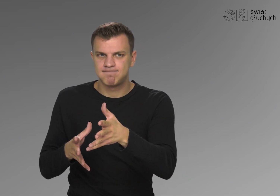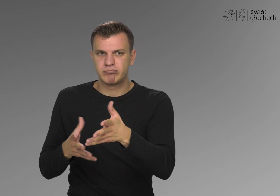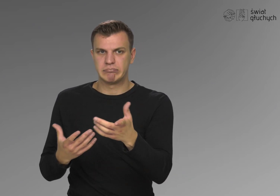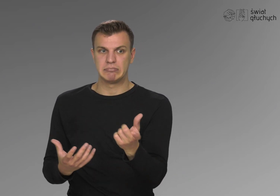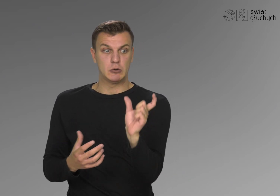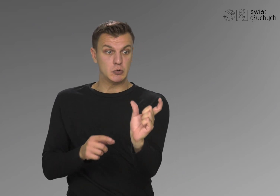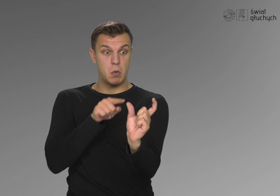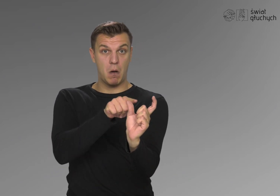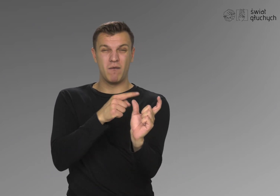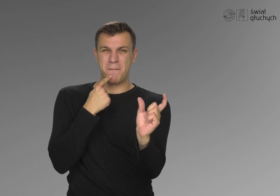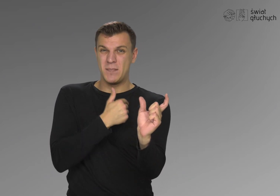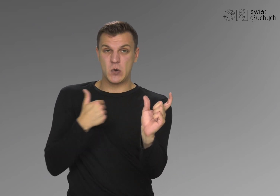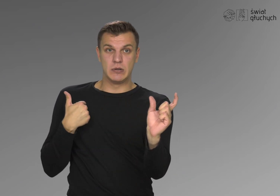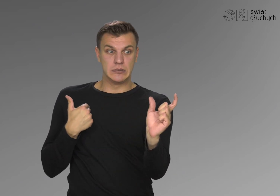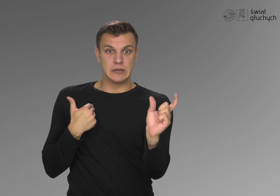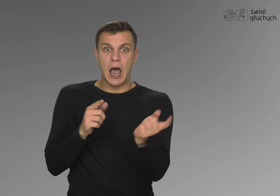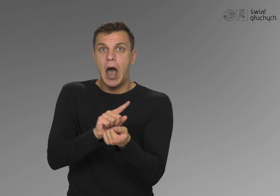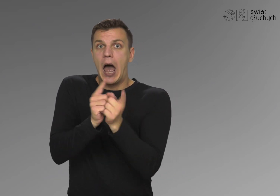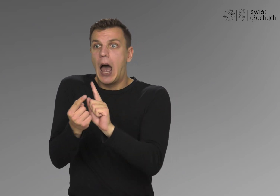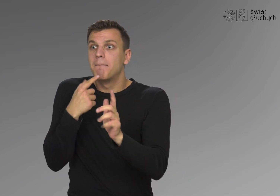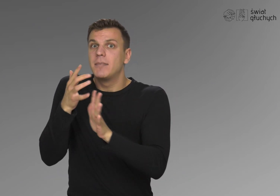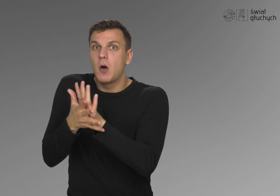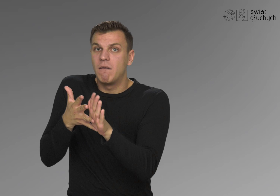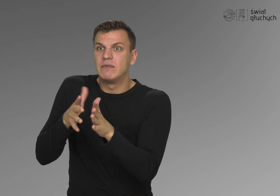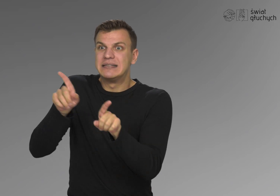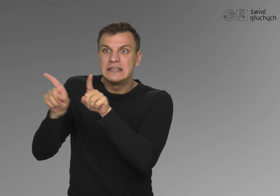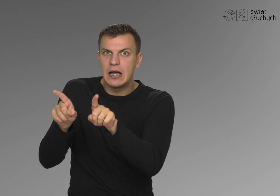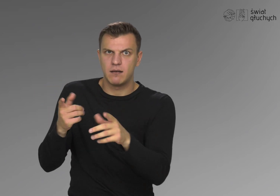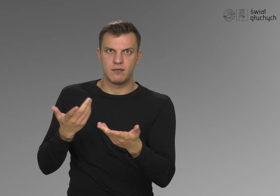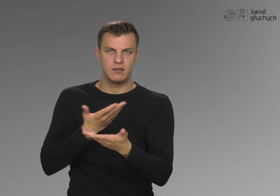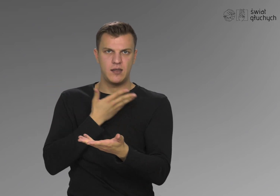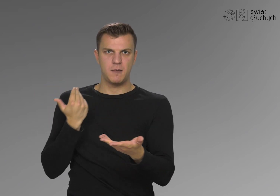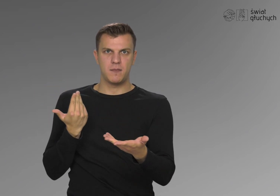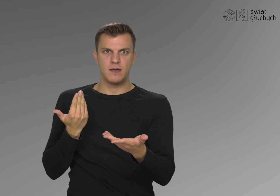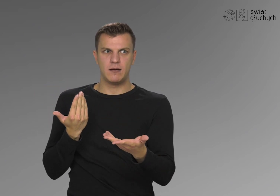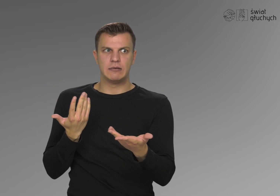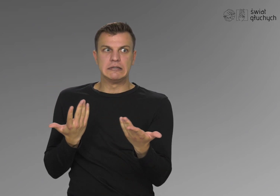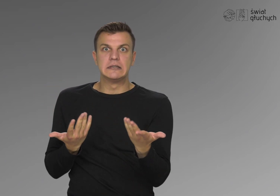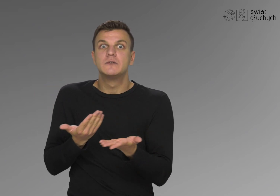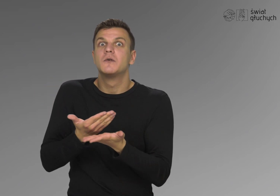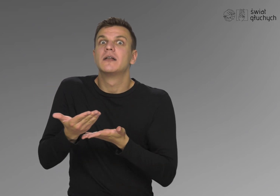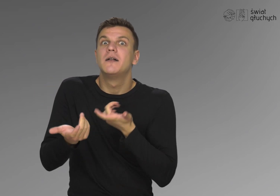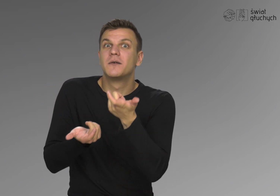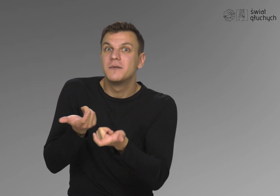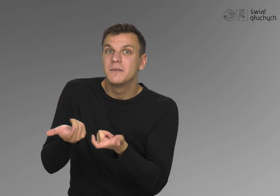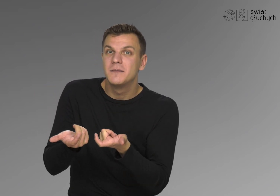where you wanted to sign a Polish word only to realize that PJM doesn't have a specific sign for it. What do you do then?